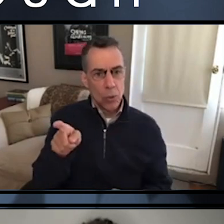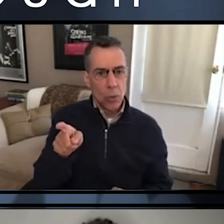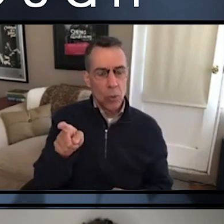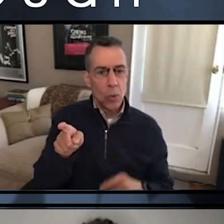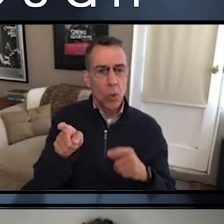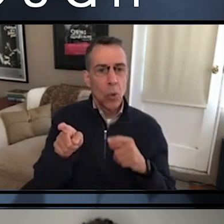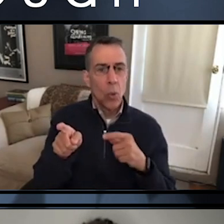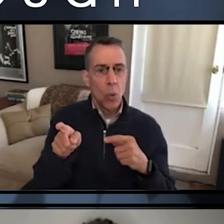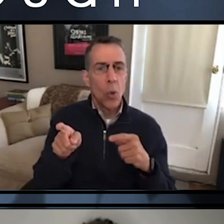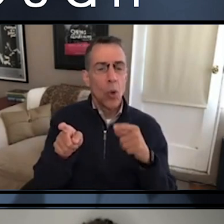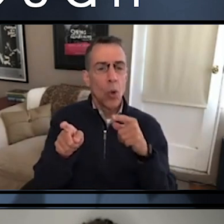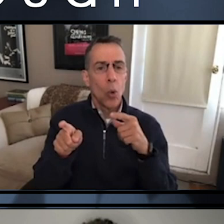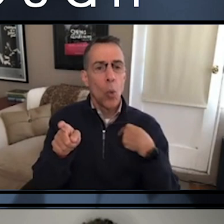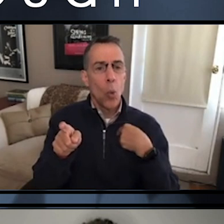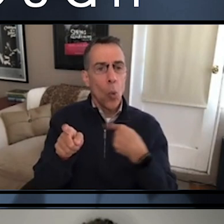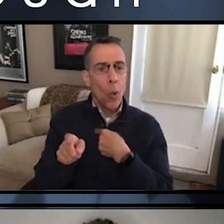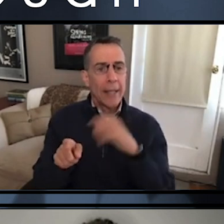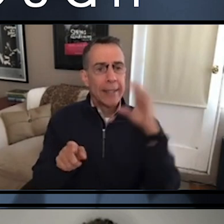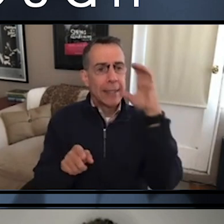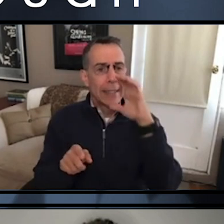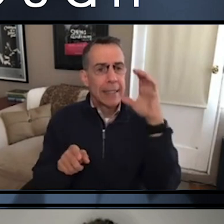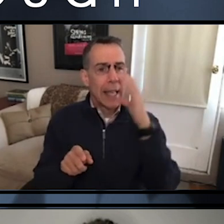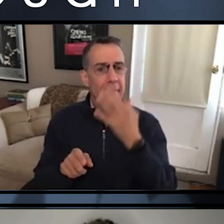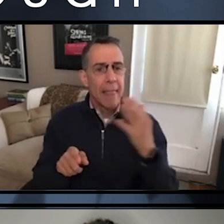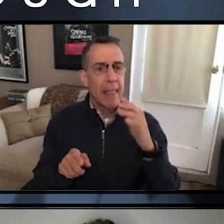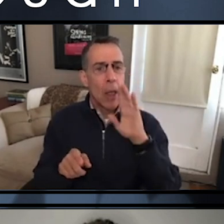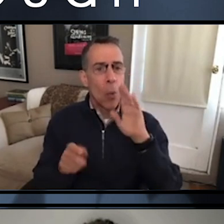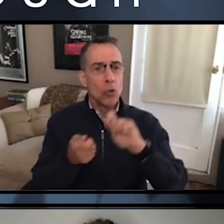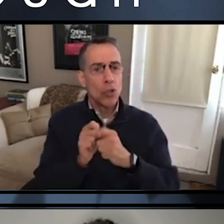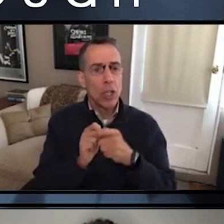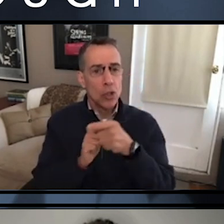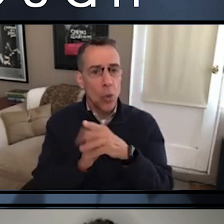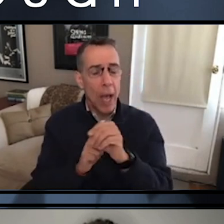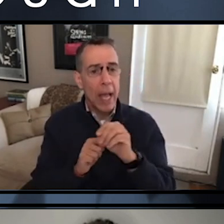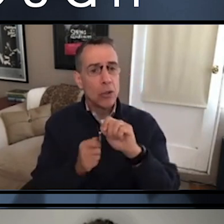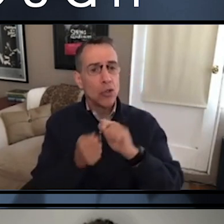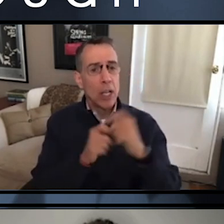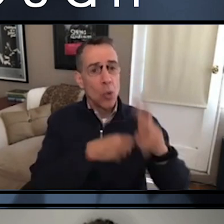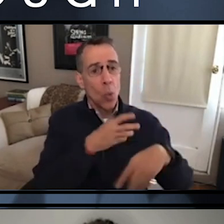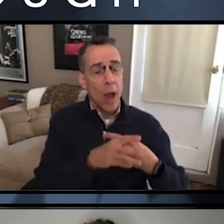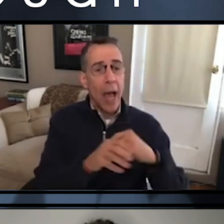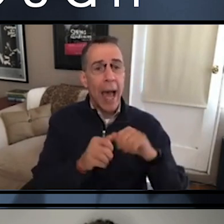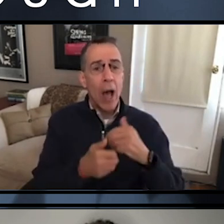out things that will change you and hopefully change the world a little bit. I want to know how has this process changed you?